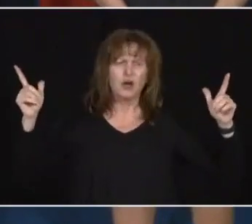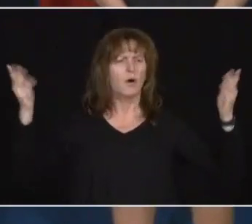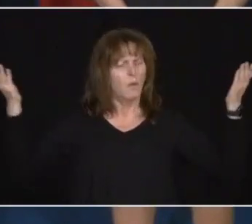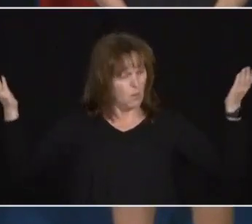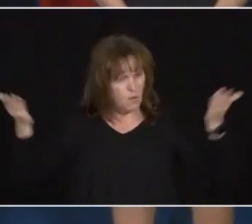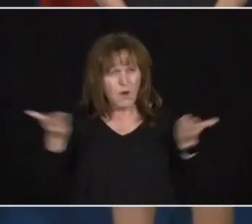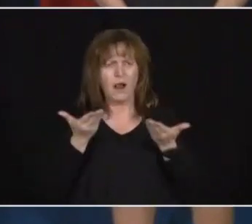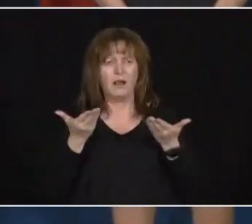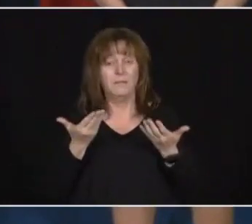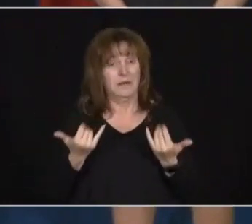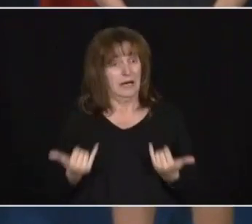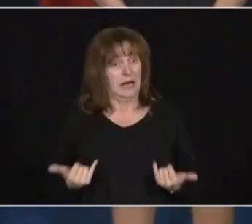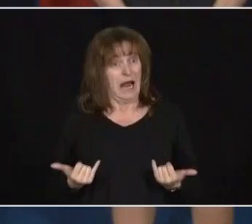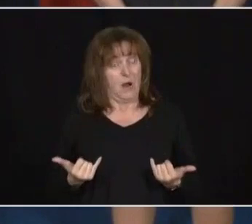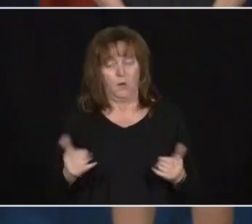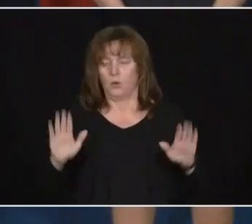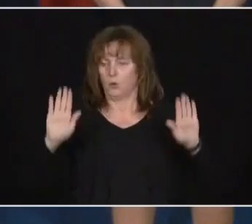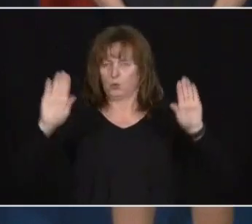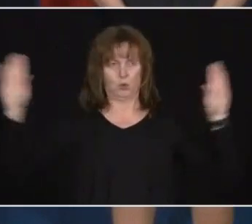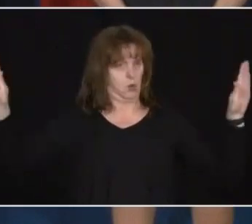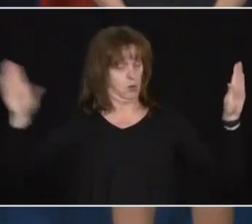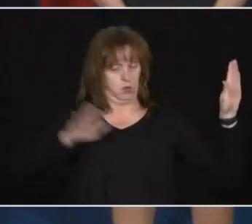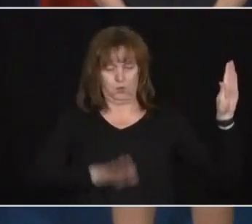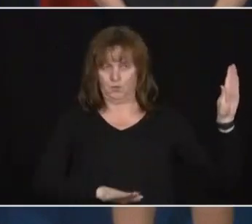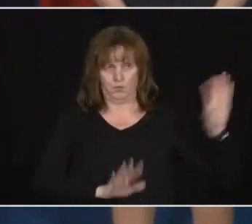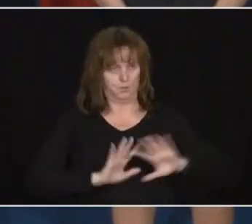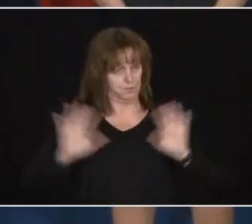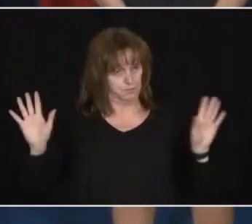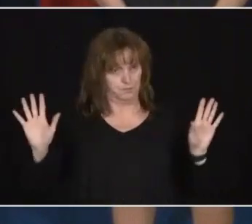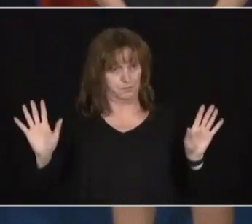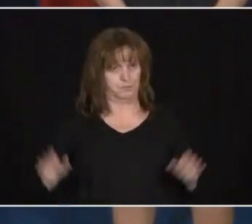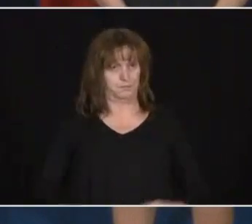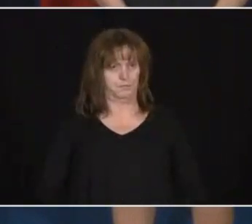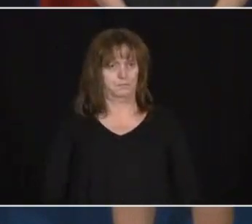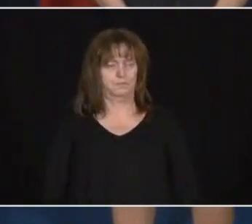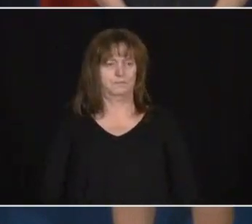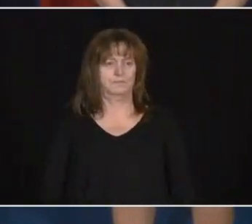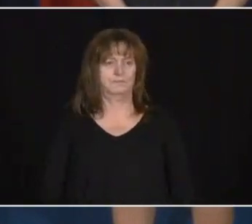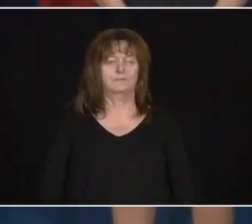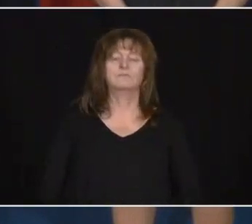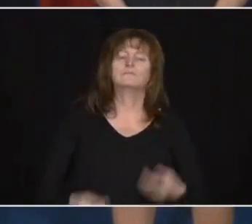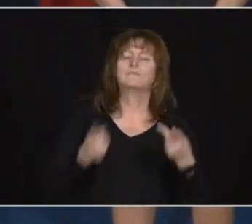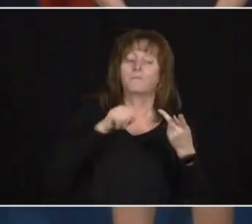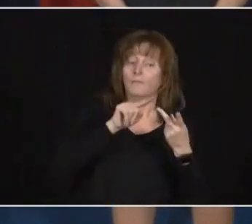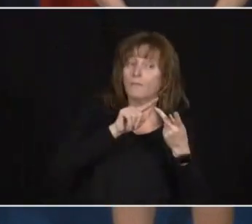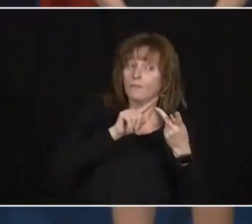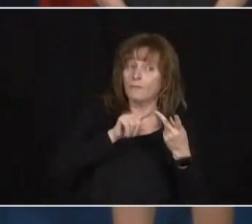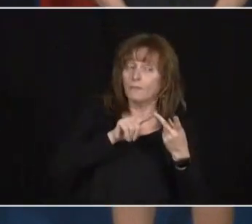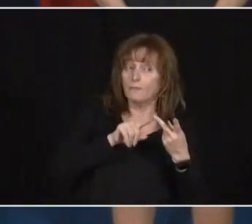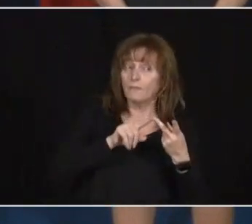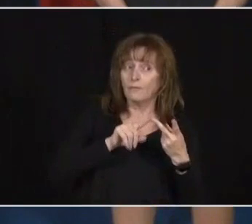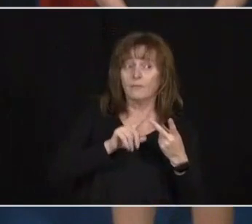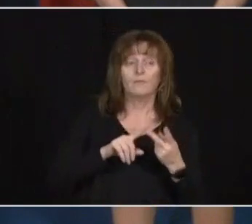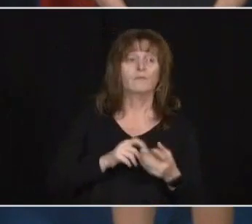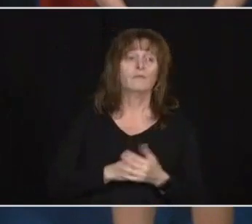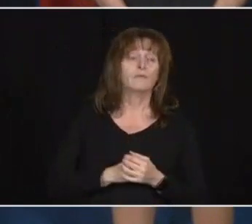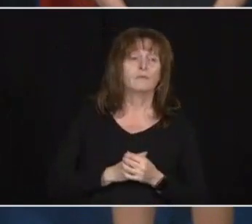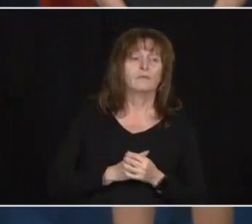can't have you into our province at this point. As a follow-up, how do you explain such a difference in the approaches